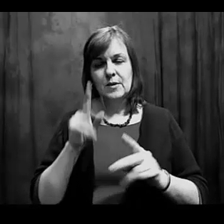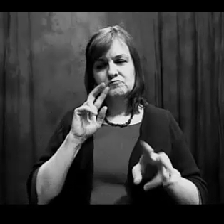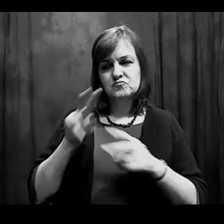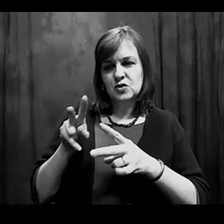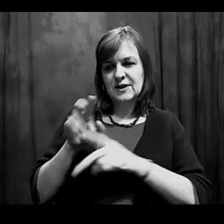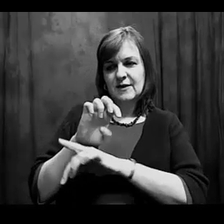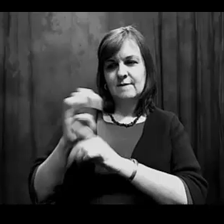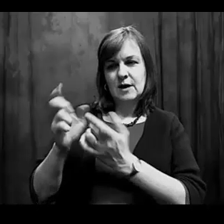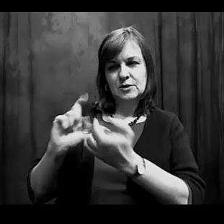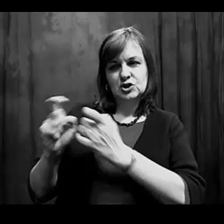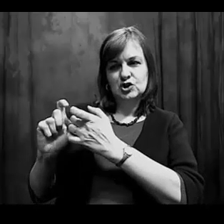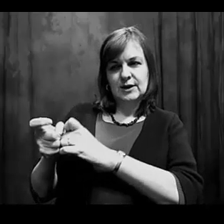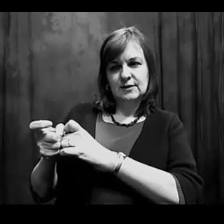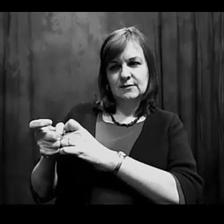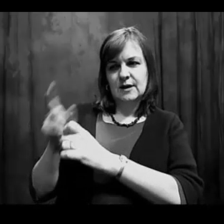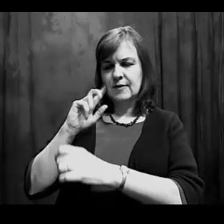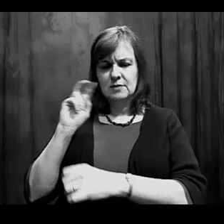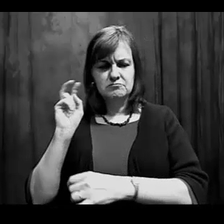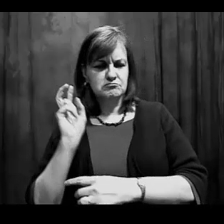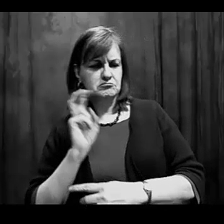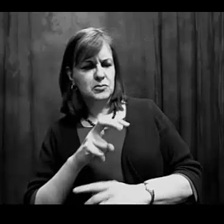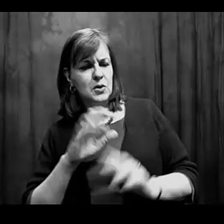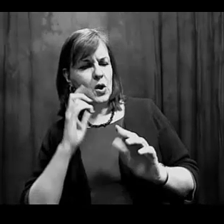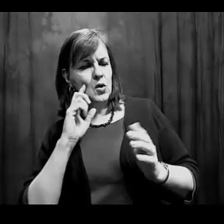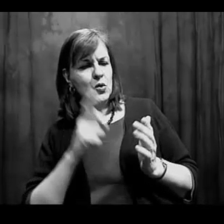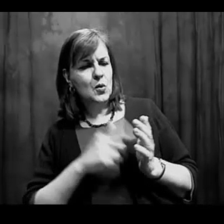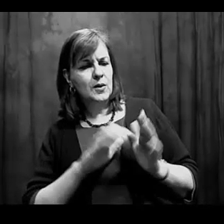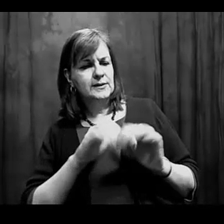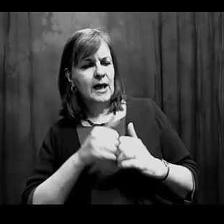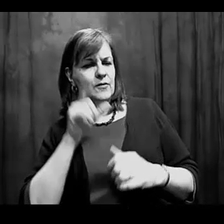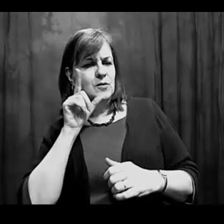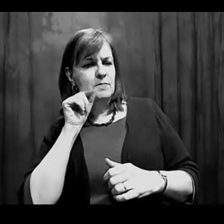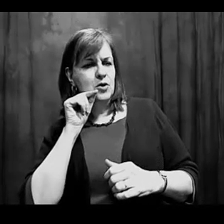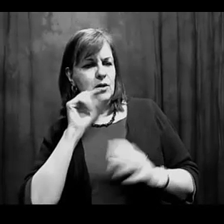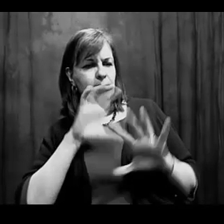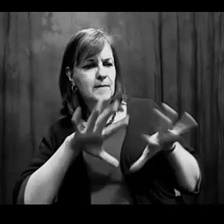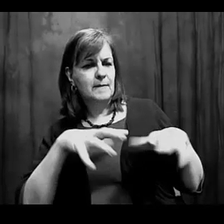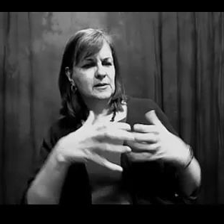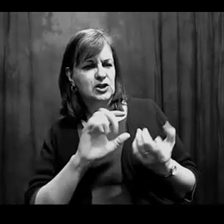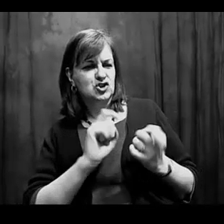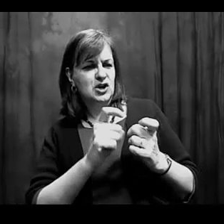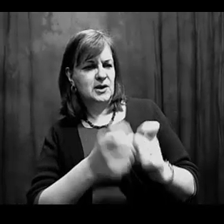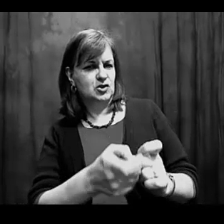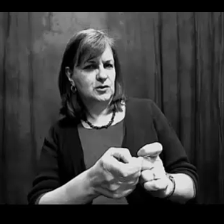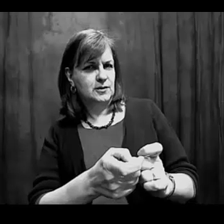Peter and Rosemary Grant -- looked at changes in the environment and then